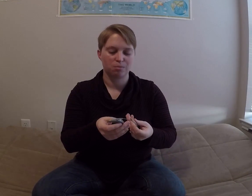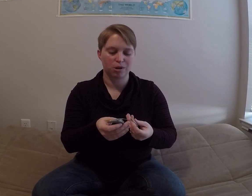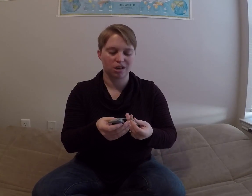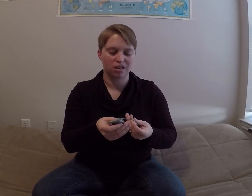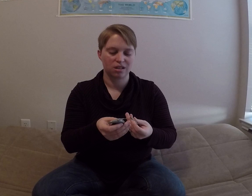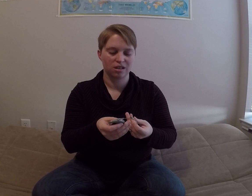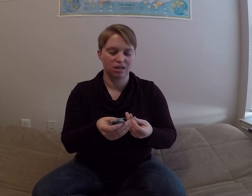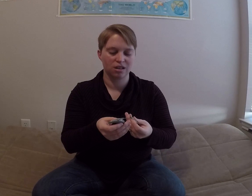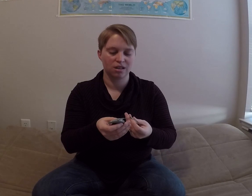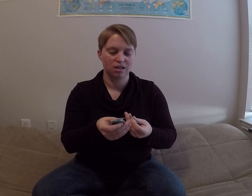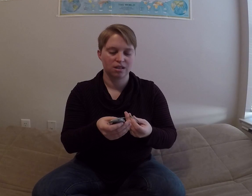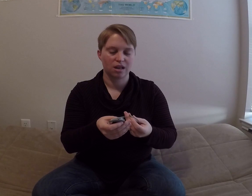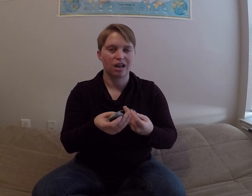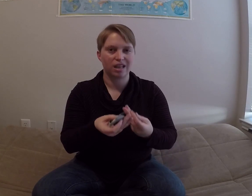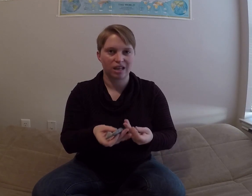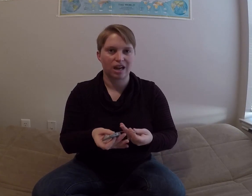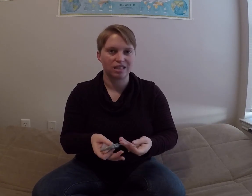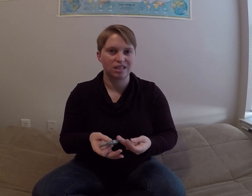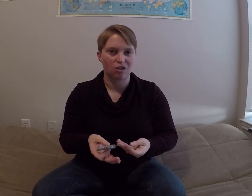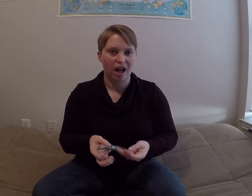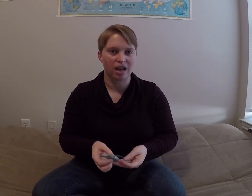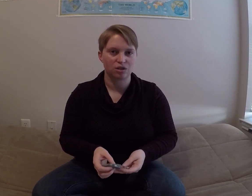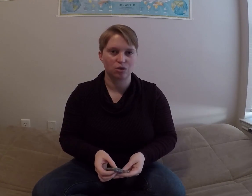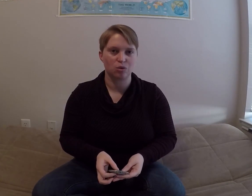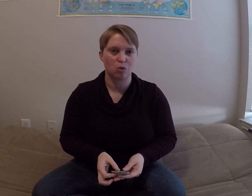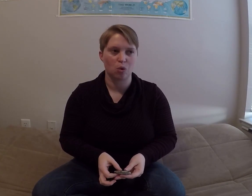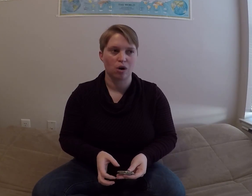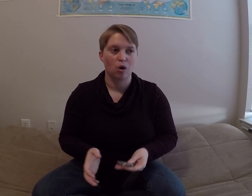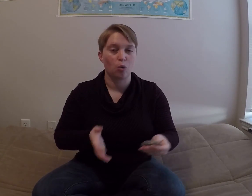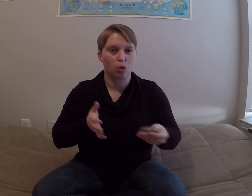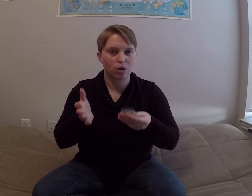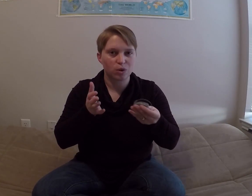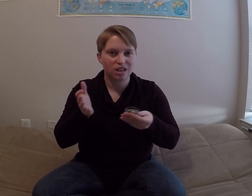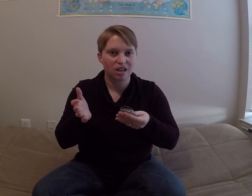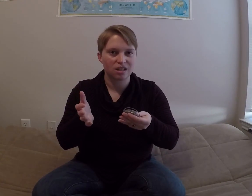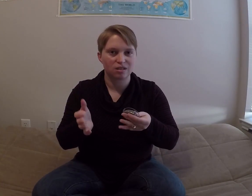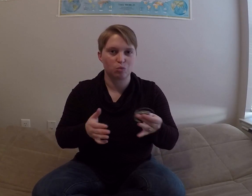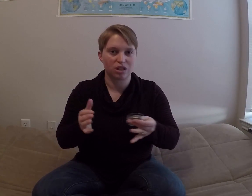But again, I still have to work with it.